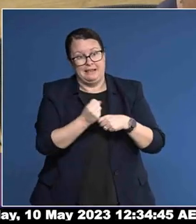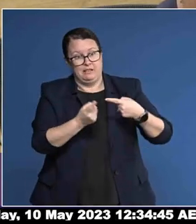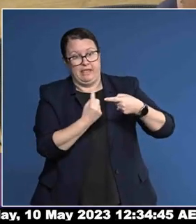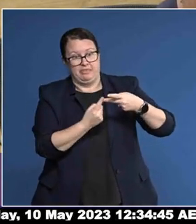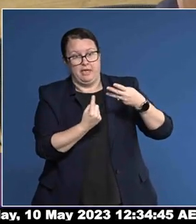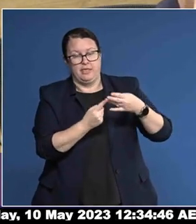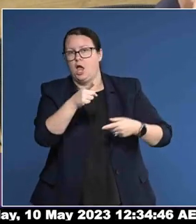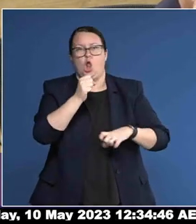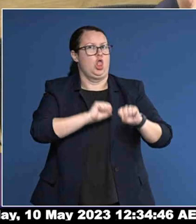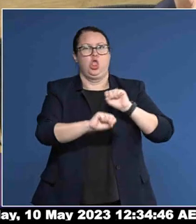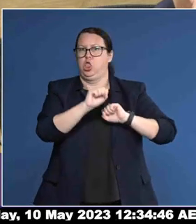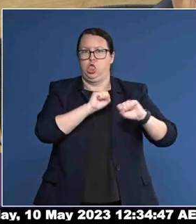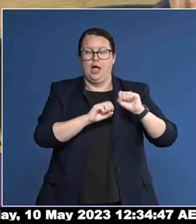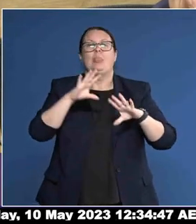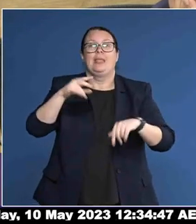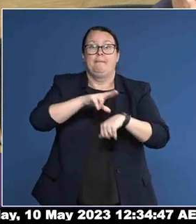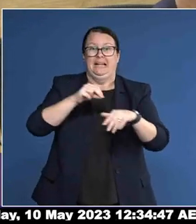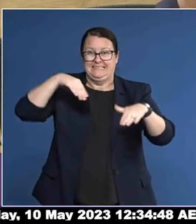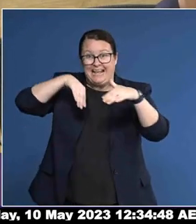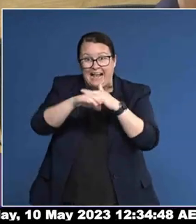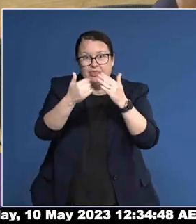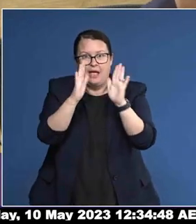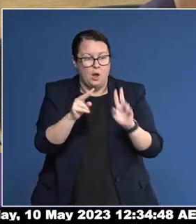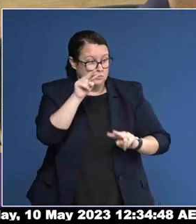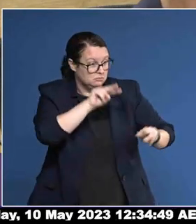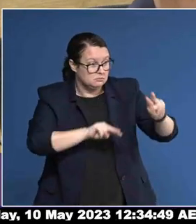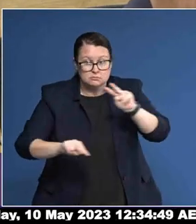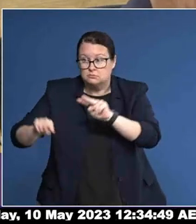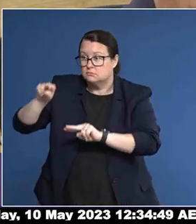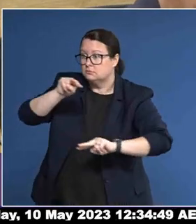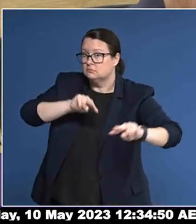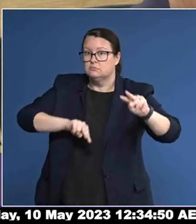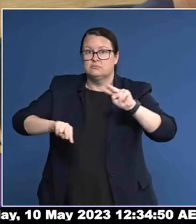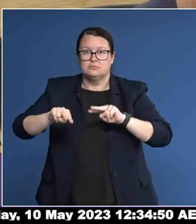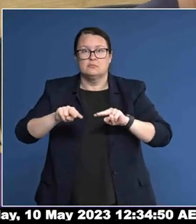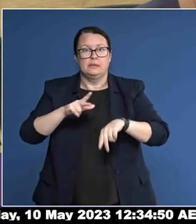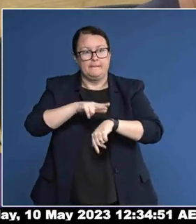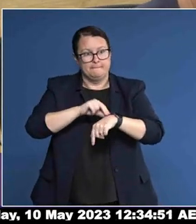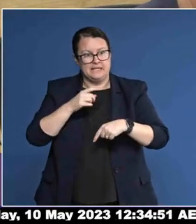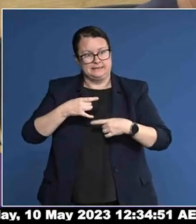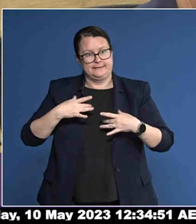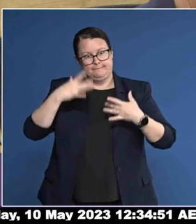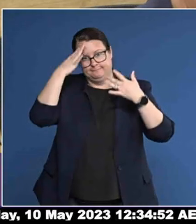were living and their living conditions, that police were able to form a view that the children needed to be removed?